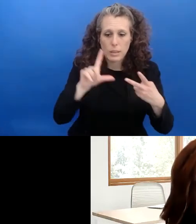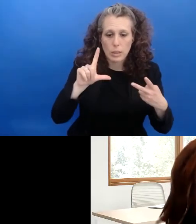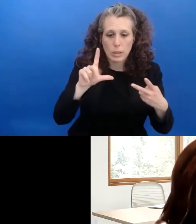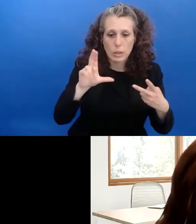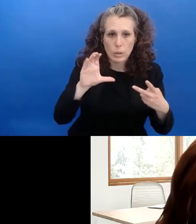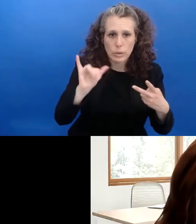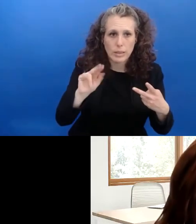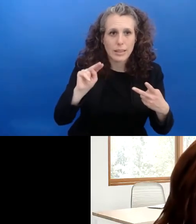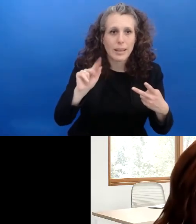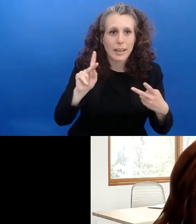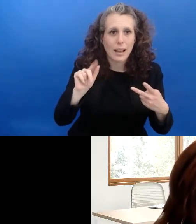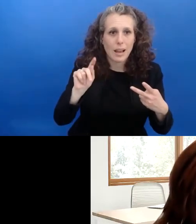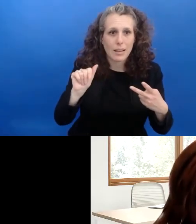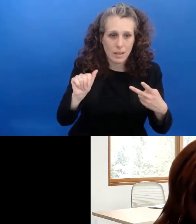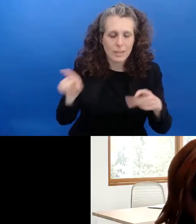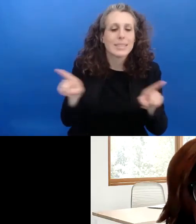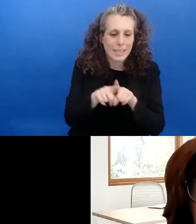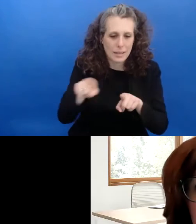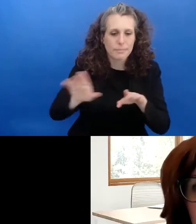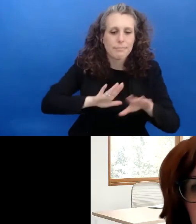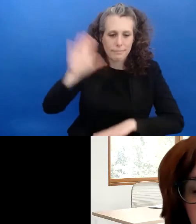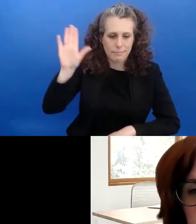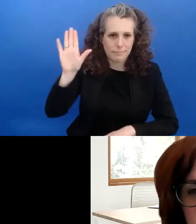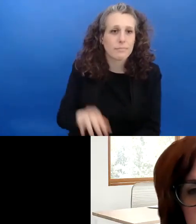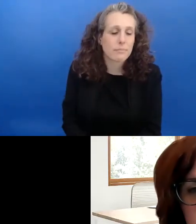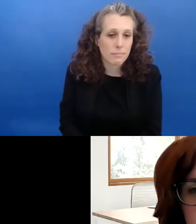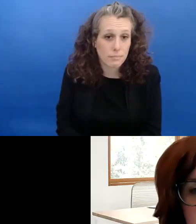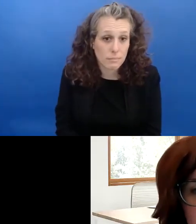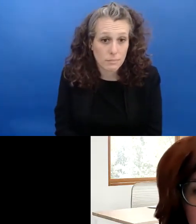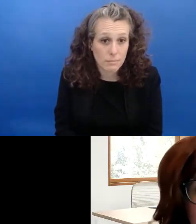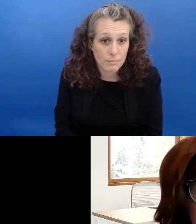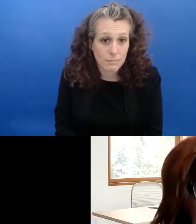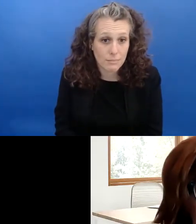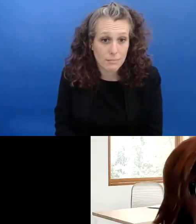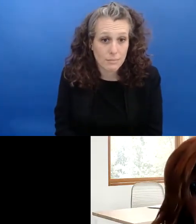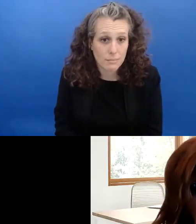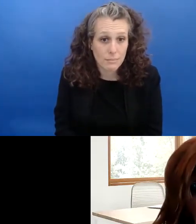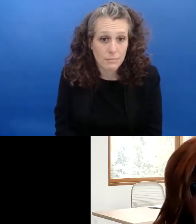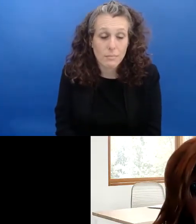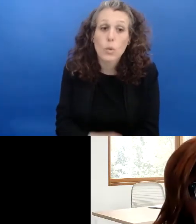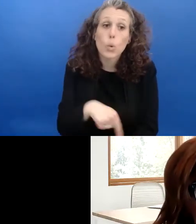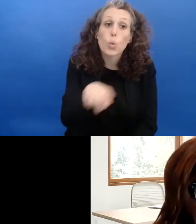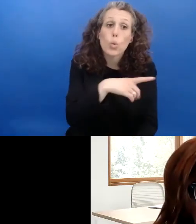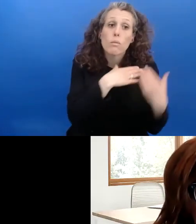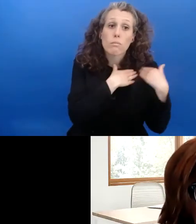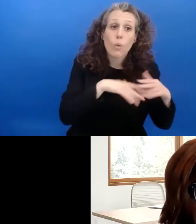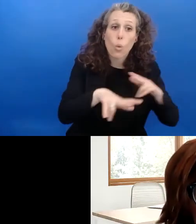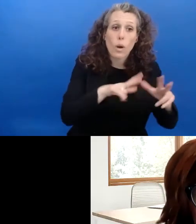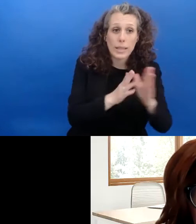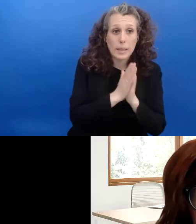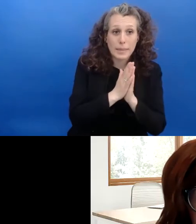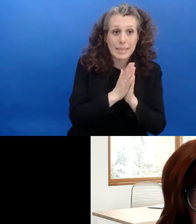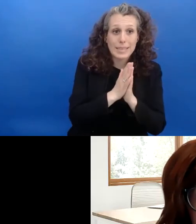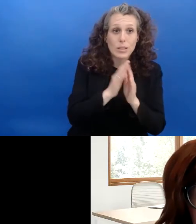who also has a hand raised could i ask the organizers to please open their mics so that